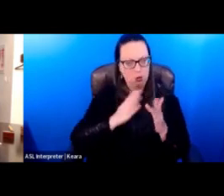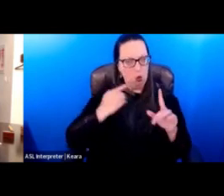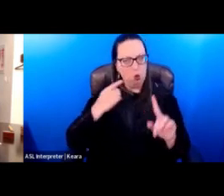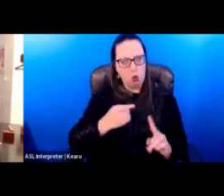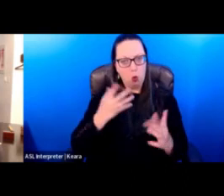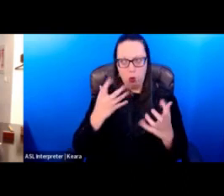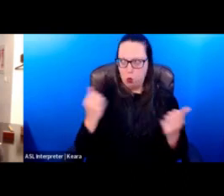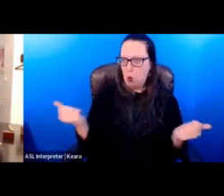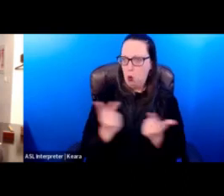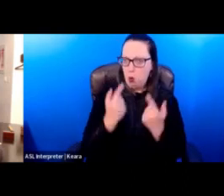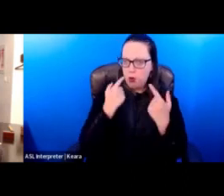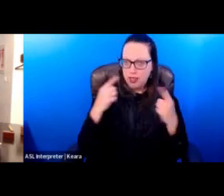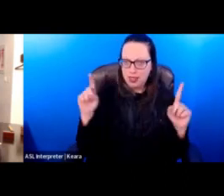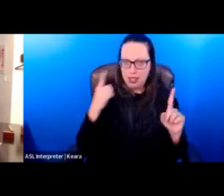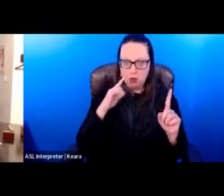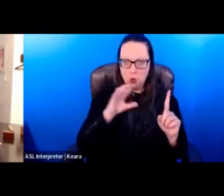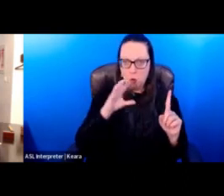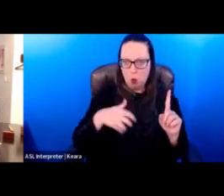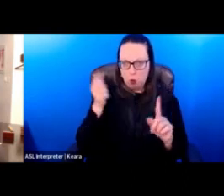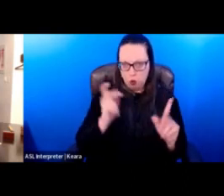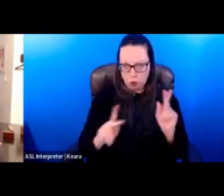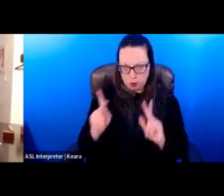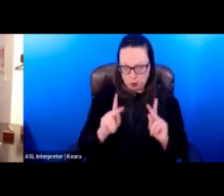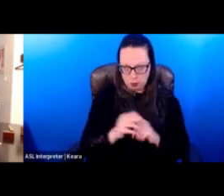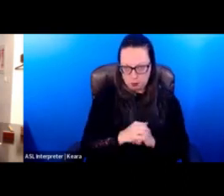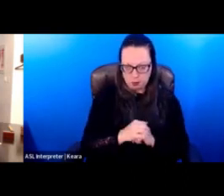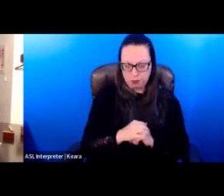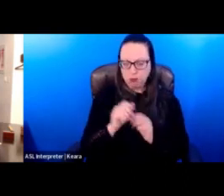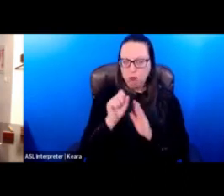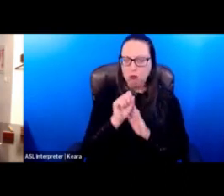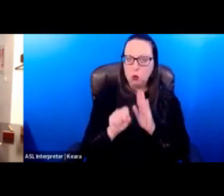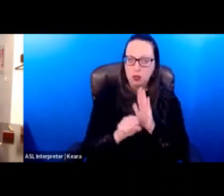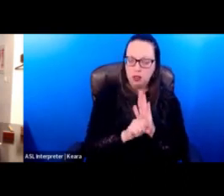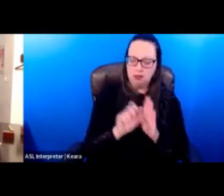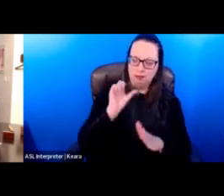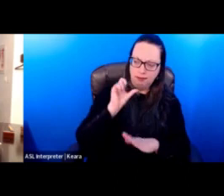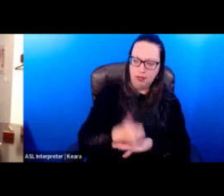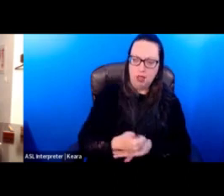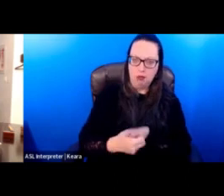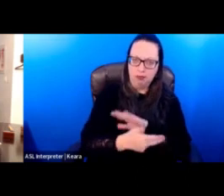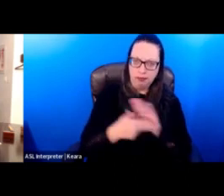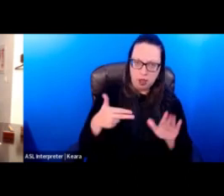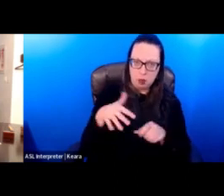behalf of older people. And so states then designate Area Agencies on Aging as regional